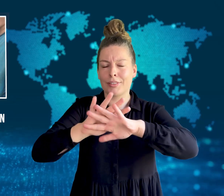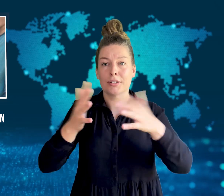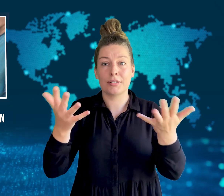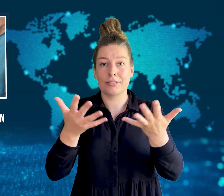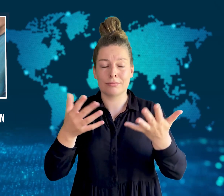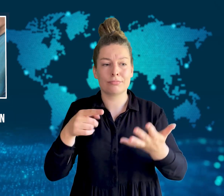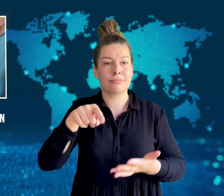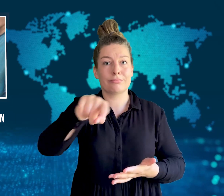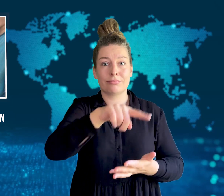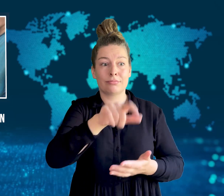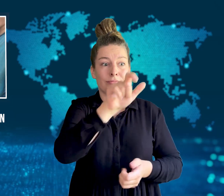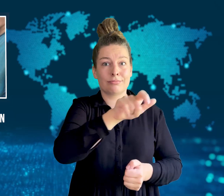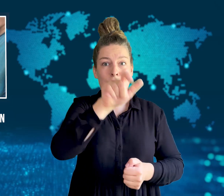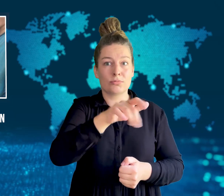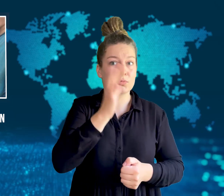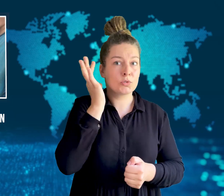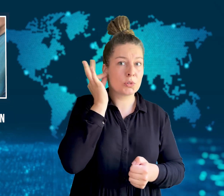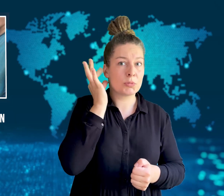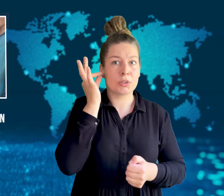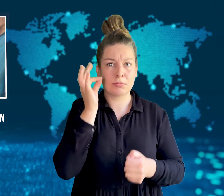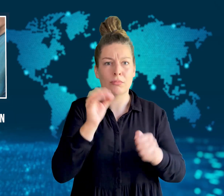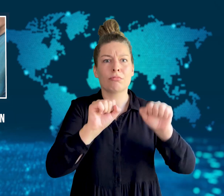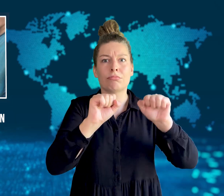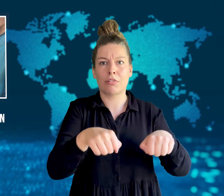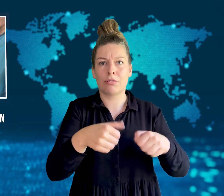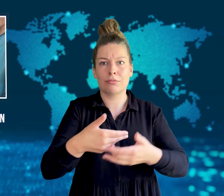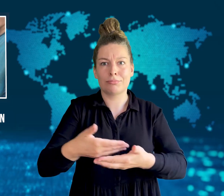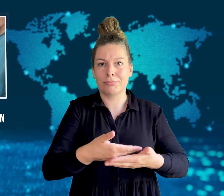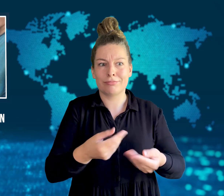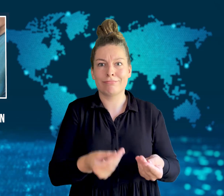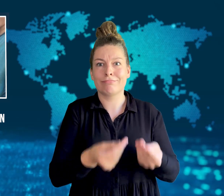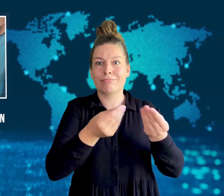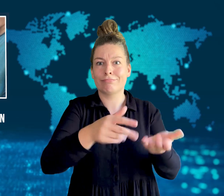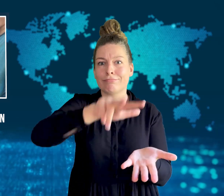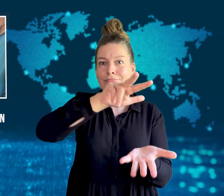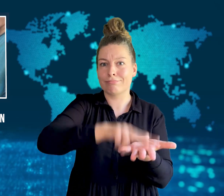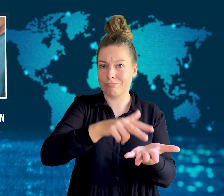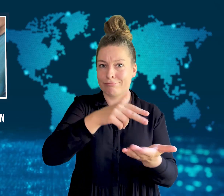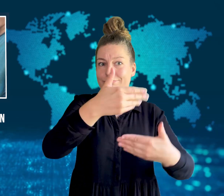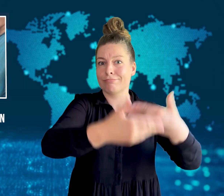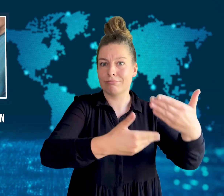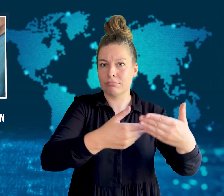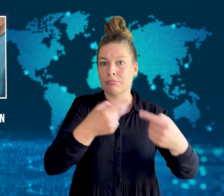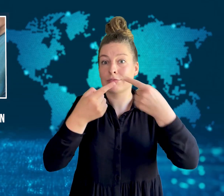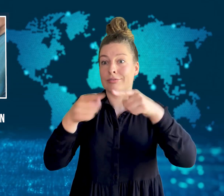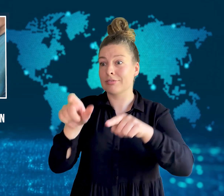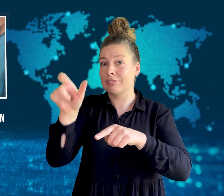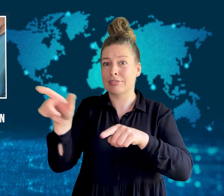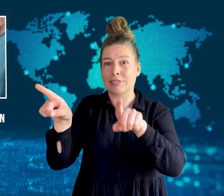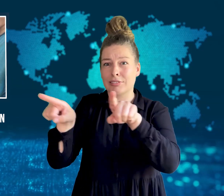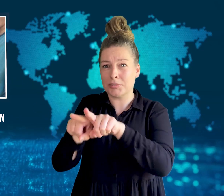in a same-sex union.